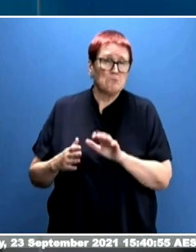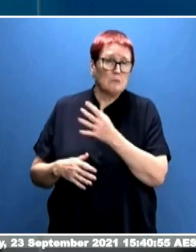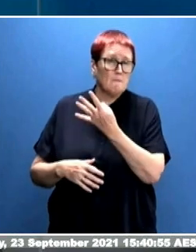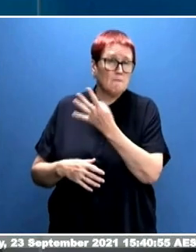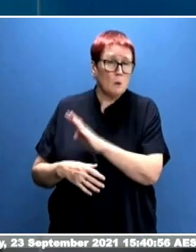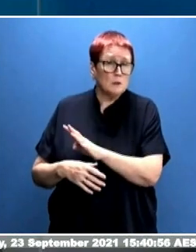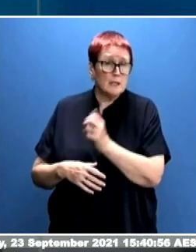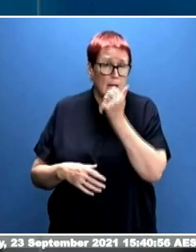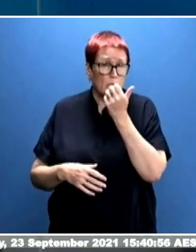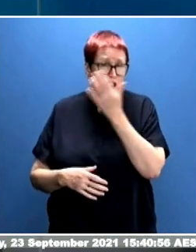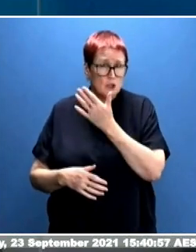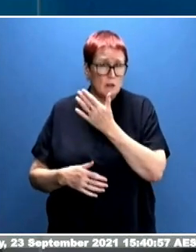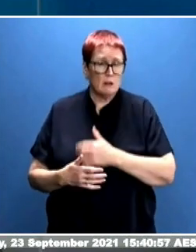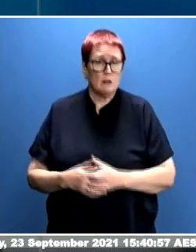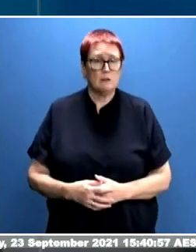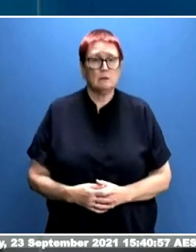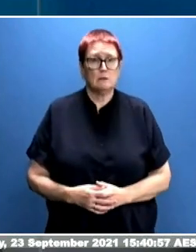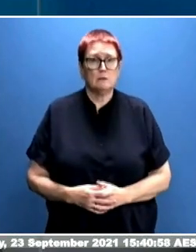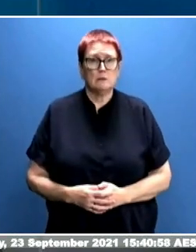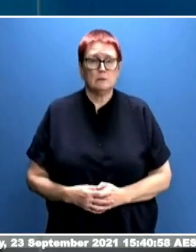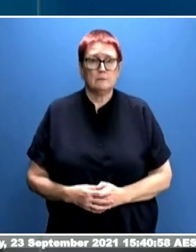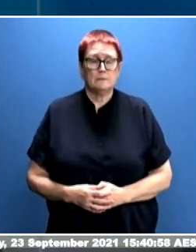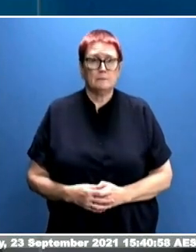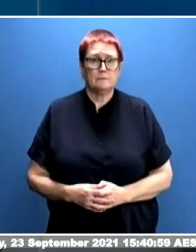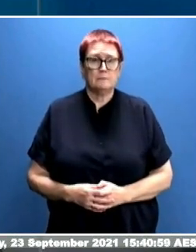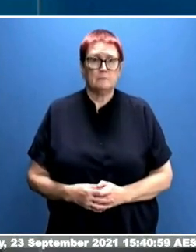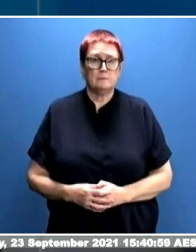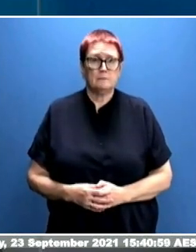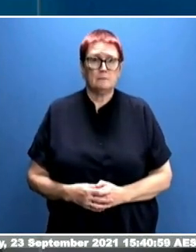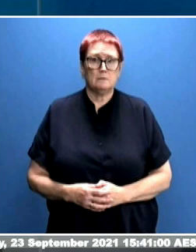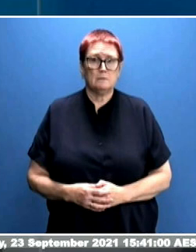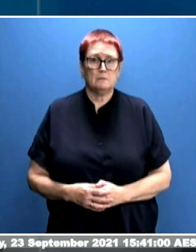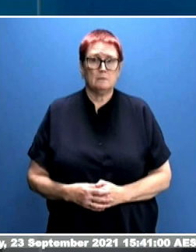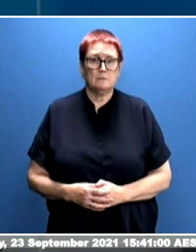Aboriginal children, in ITRC.